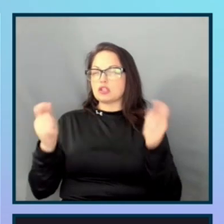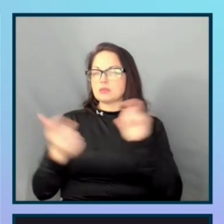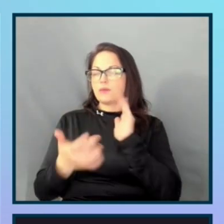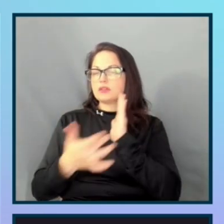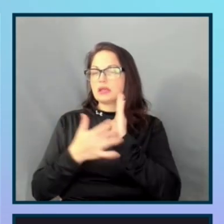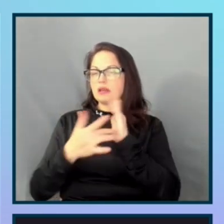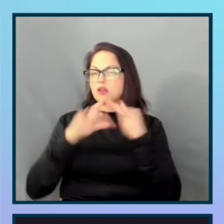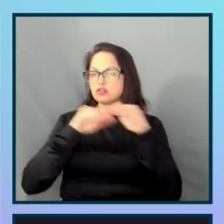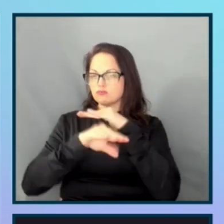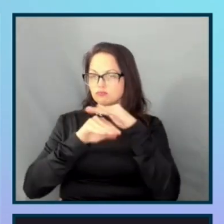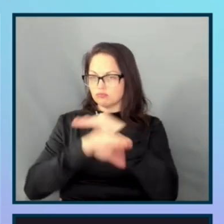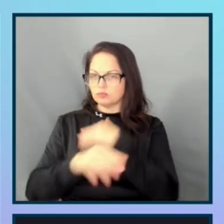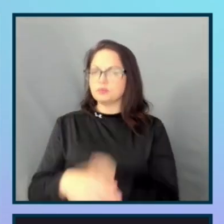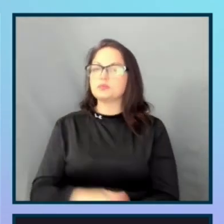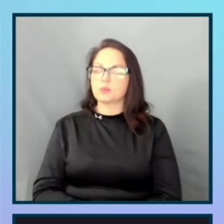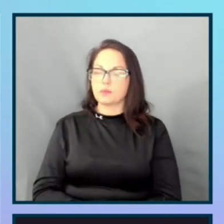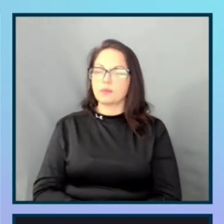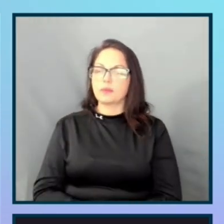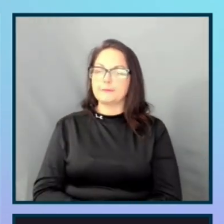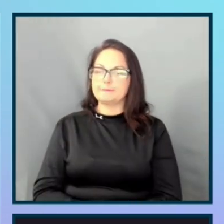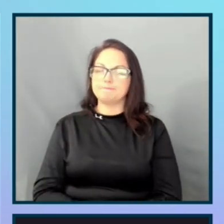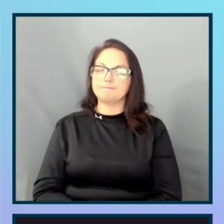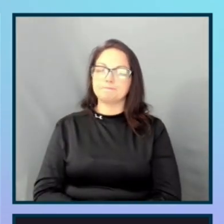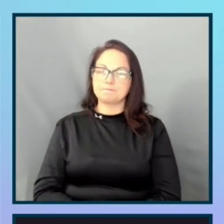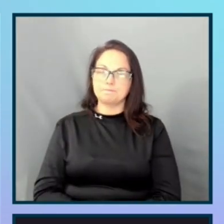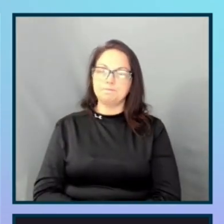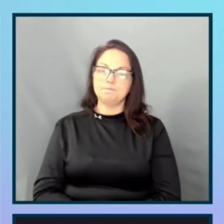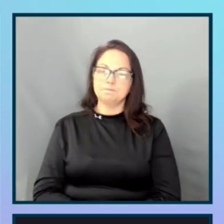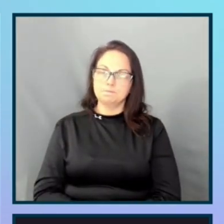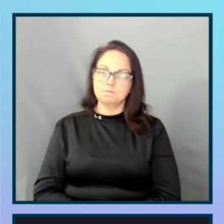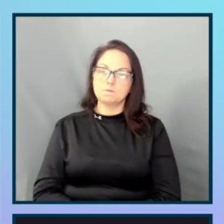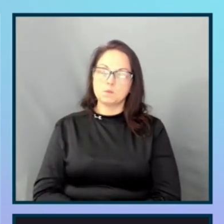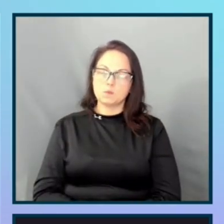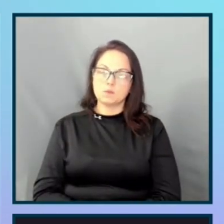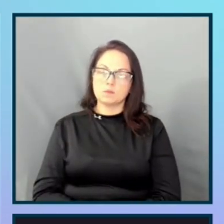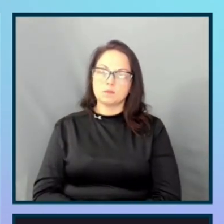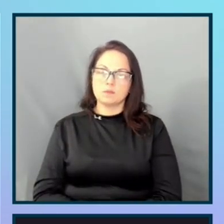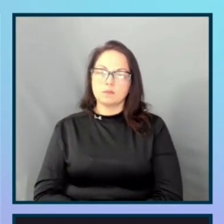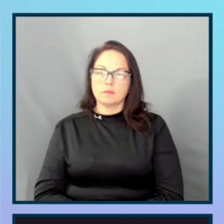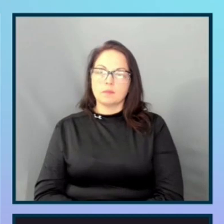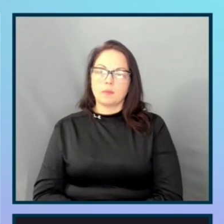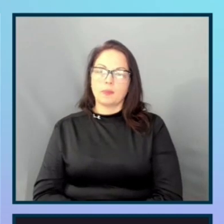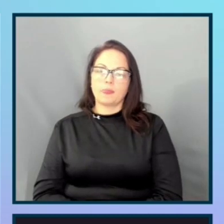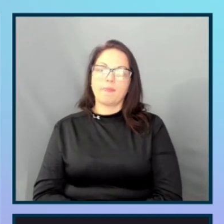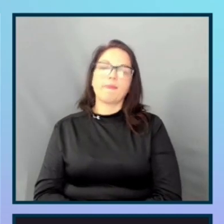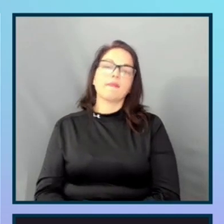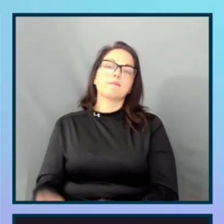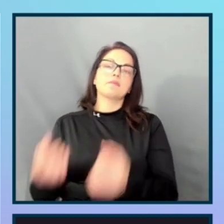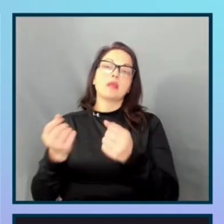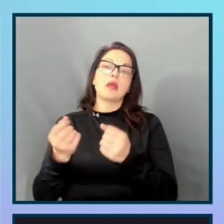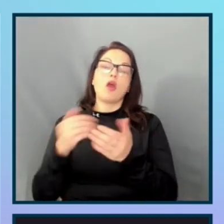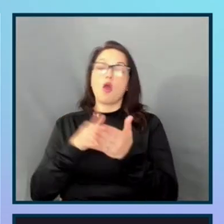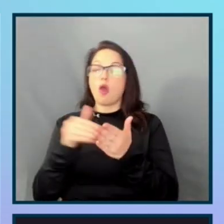There is a number of ways many of us will find workarounds and solutions ourselves.